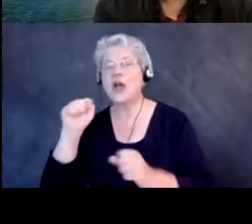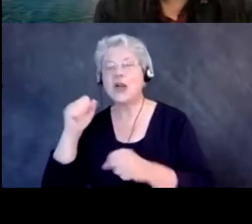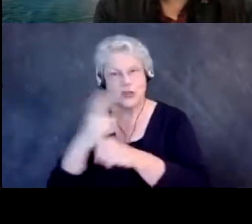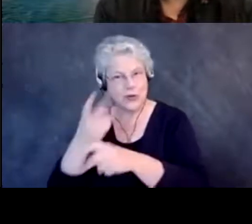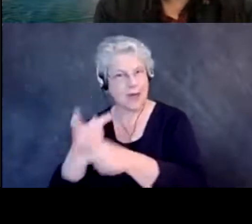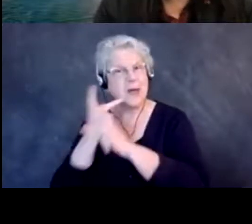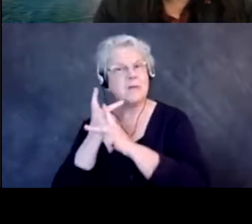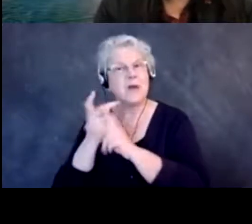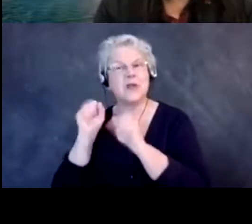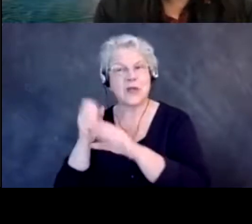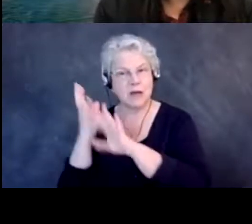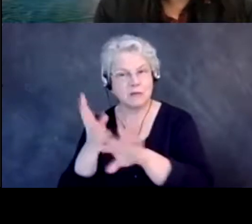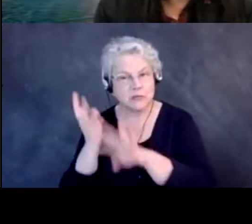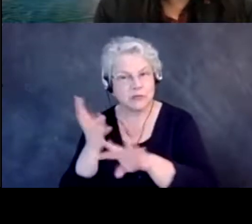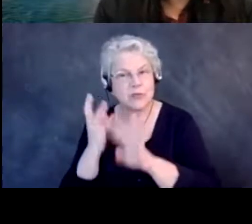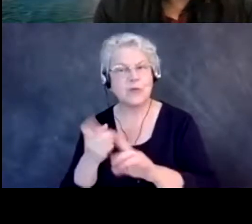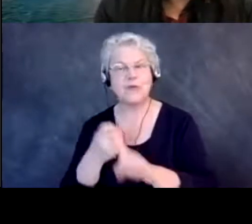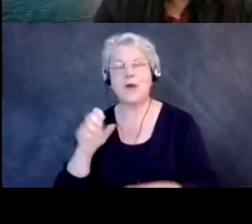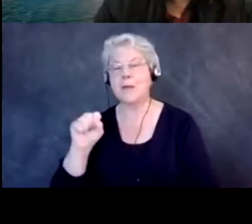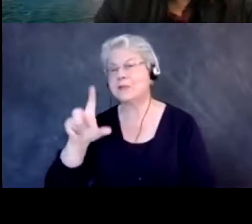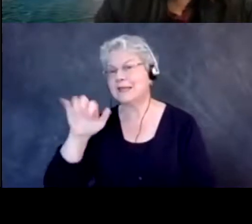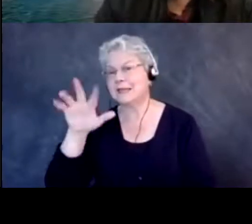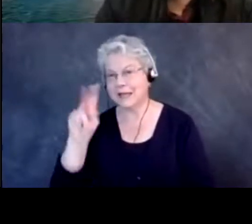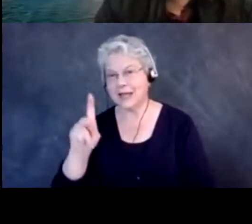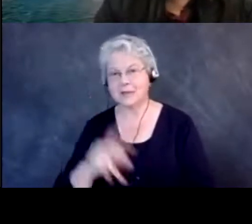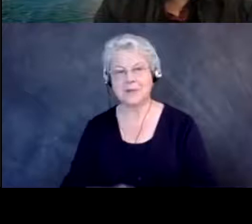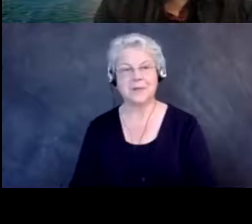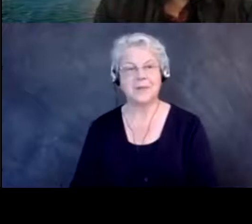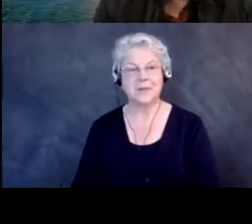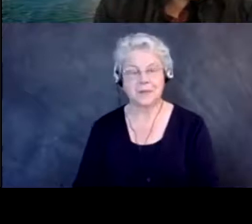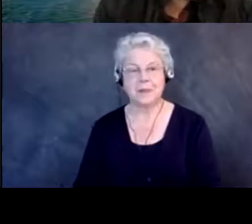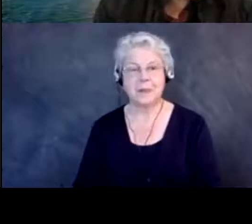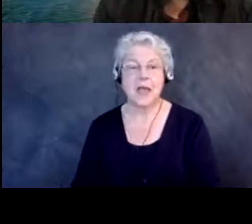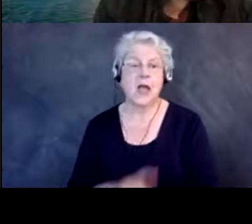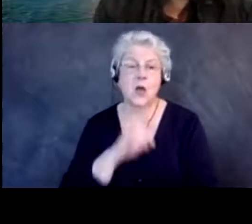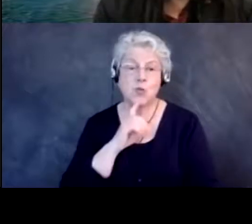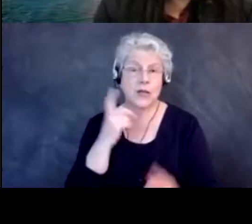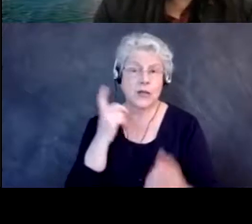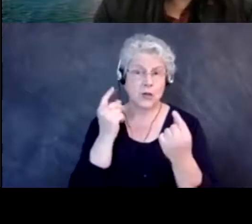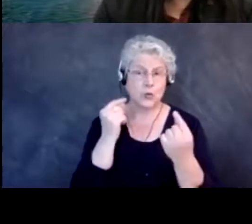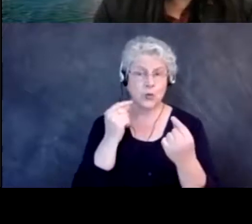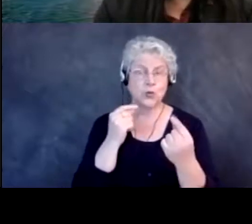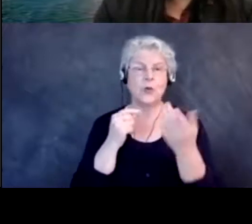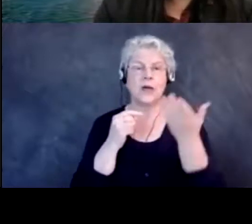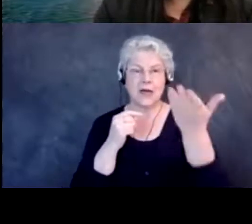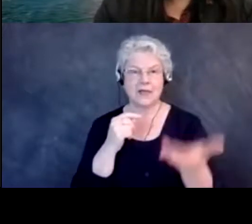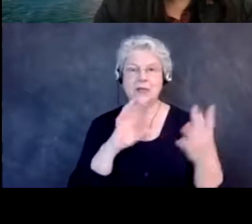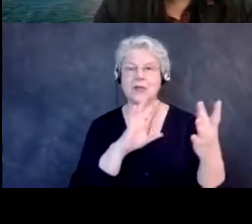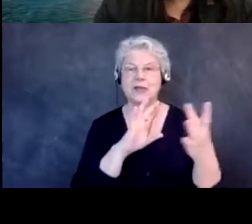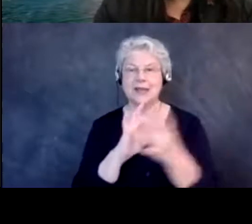you can download it off of Slack. But ideally what it's going to do is it’s going to connect all of